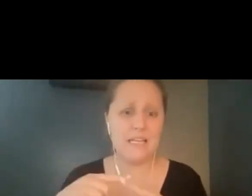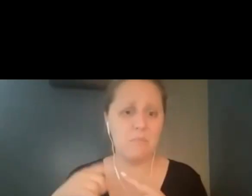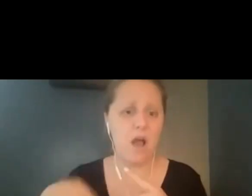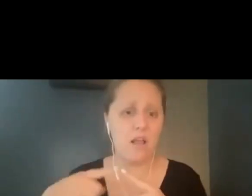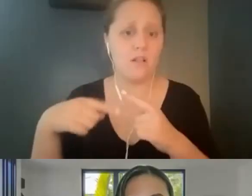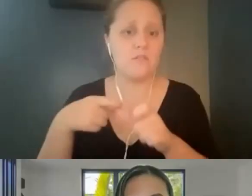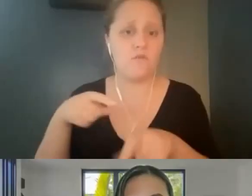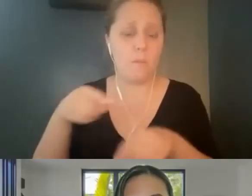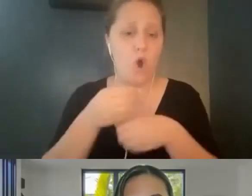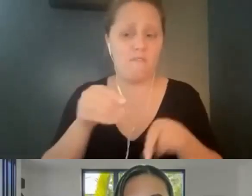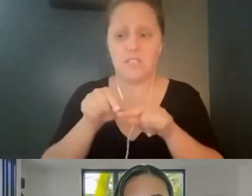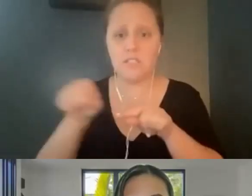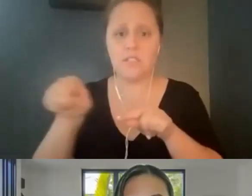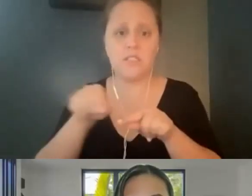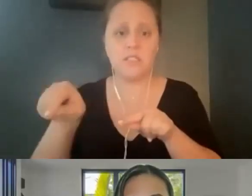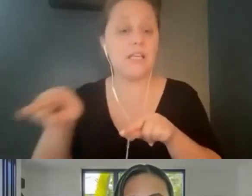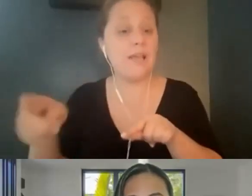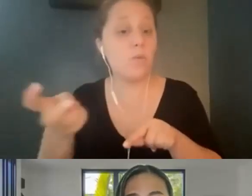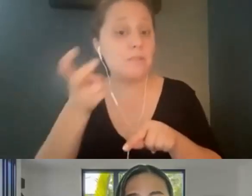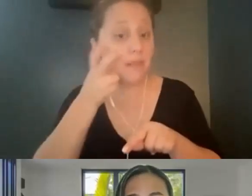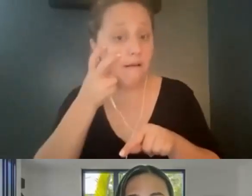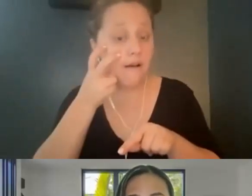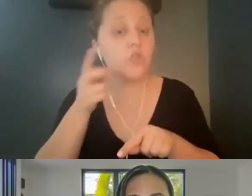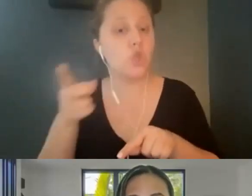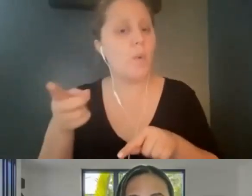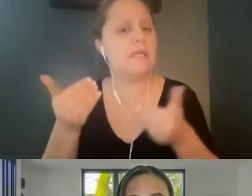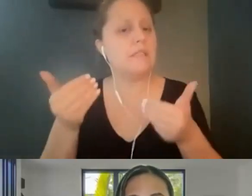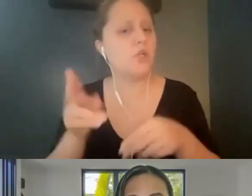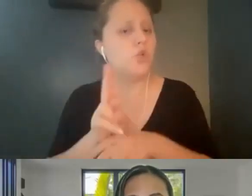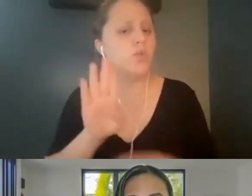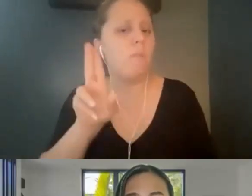Because, he was blind, he would take a bus to get to